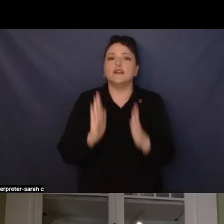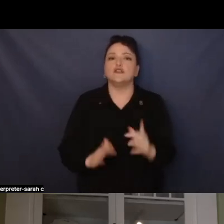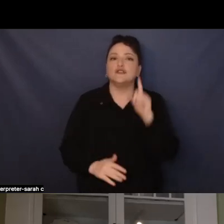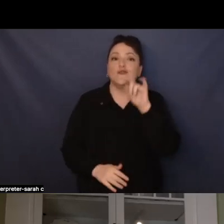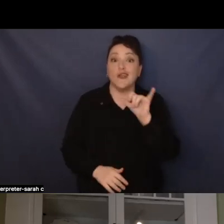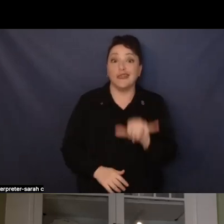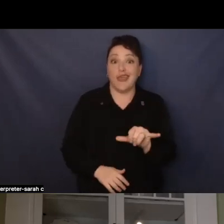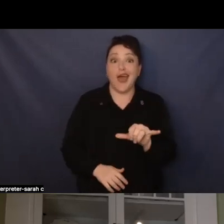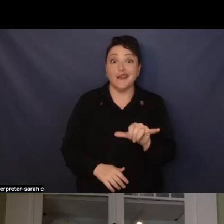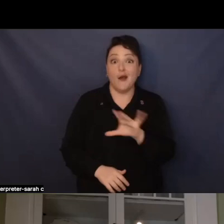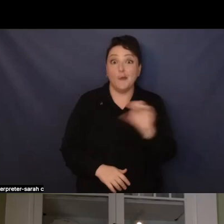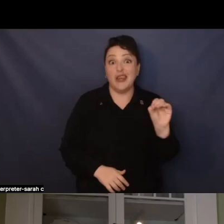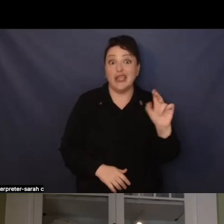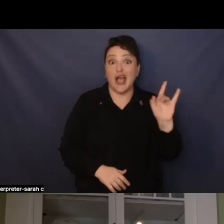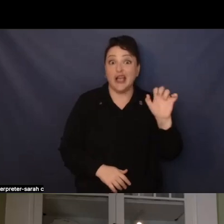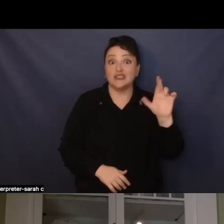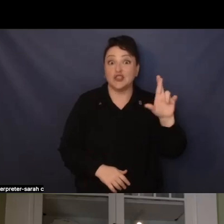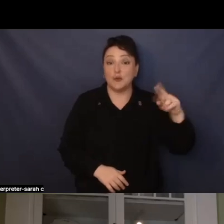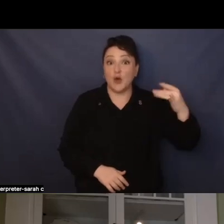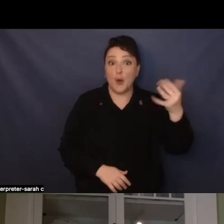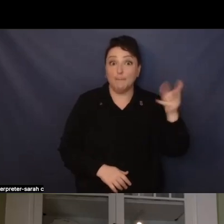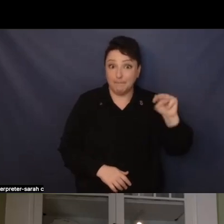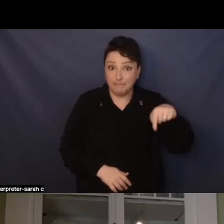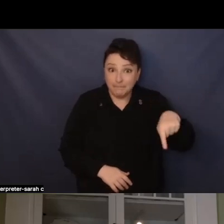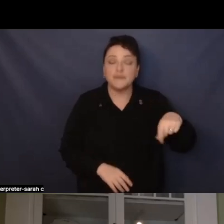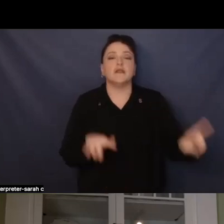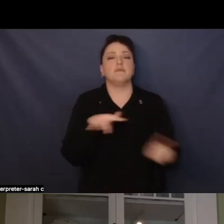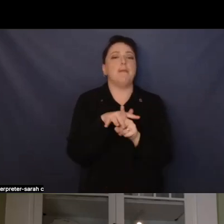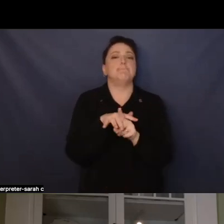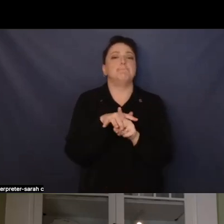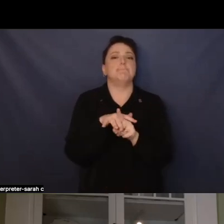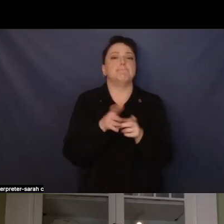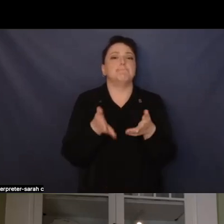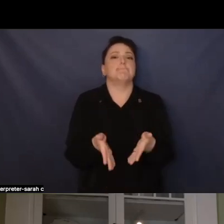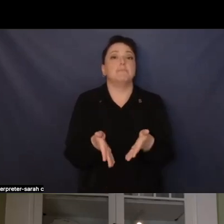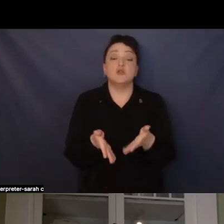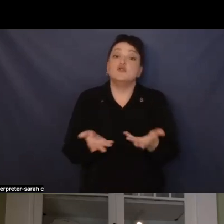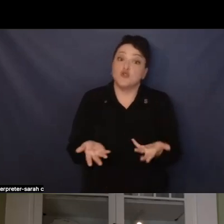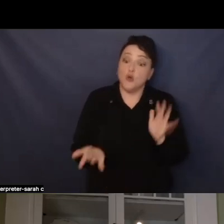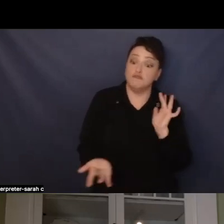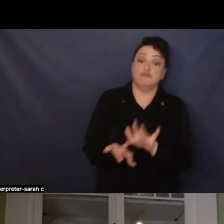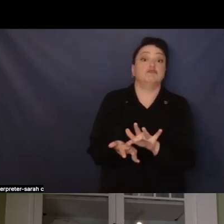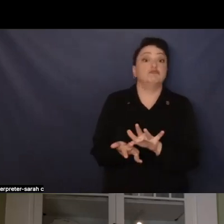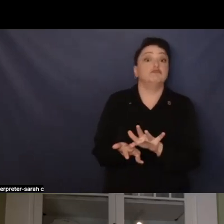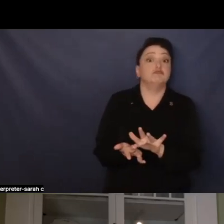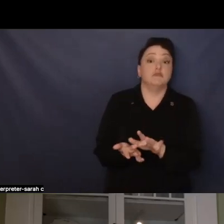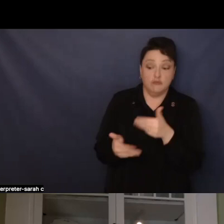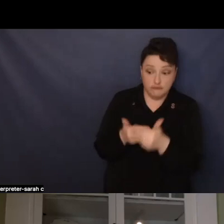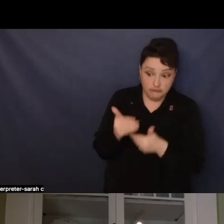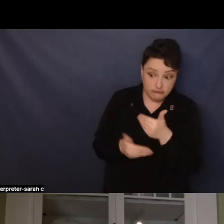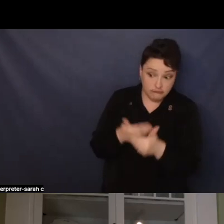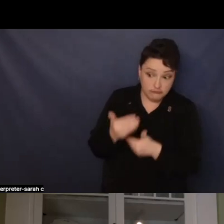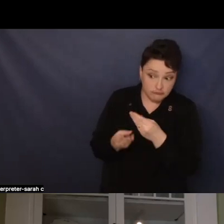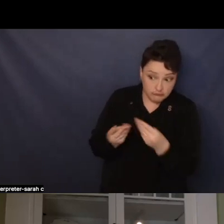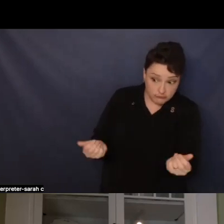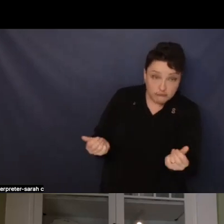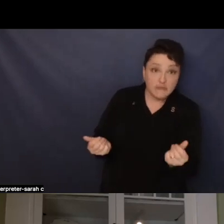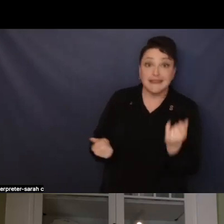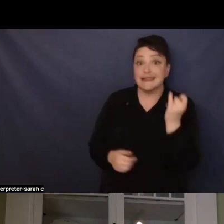So talk those folks first, see if you can make progress there. If you can't, it's time to